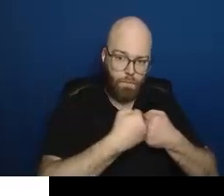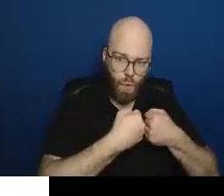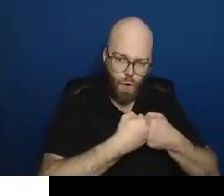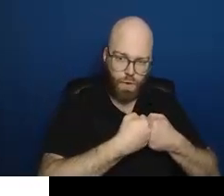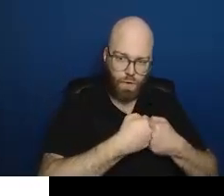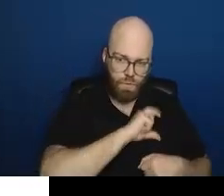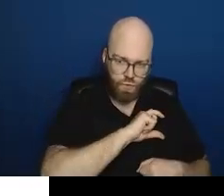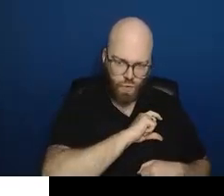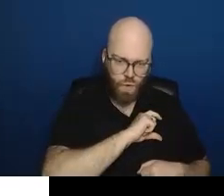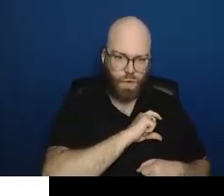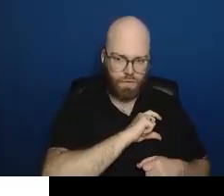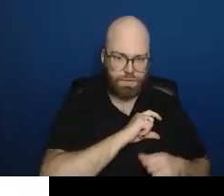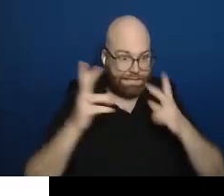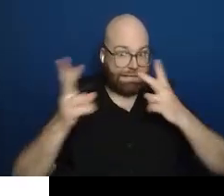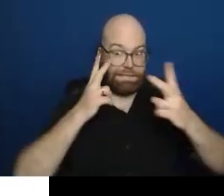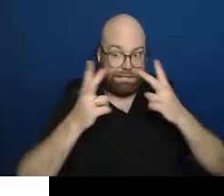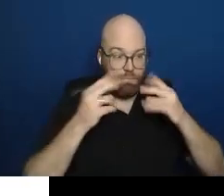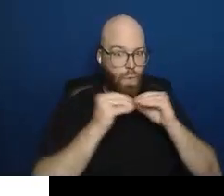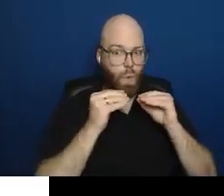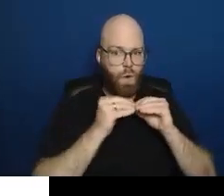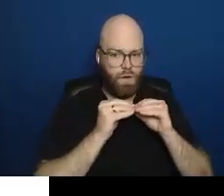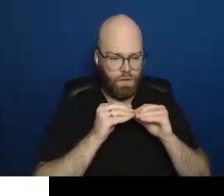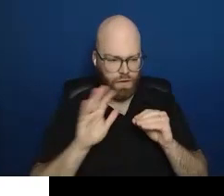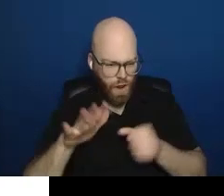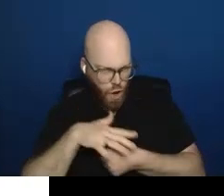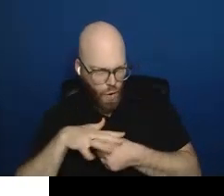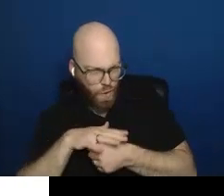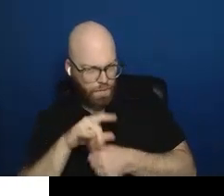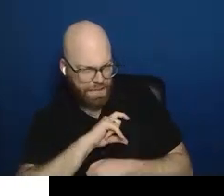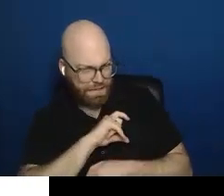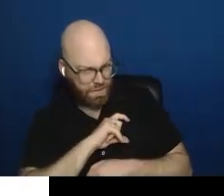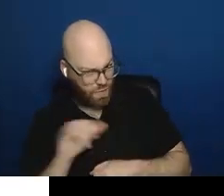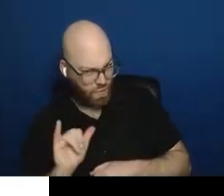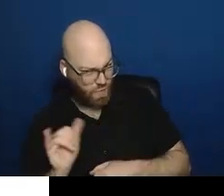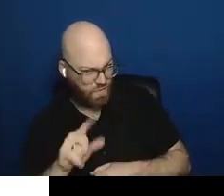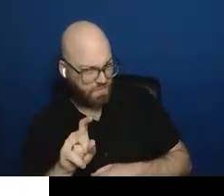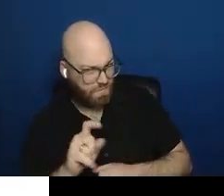You know, this is something we're looking into. We're not sure because